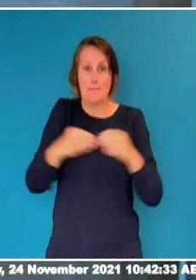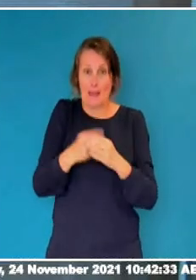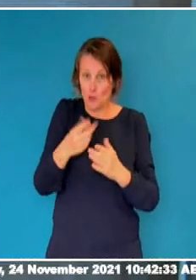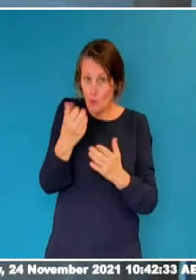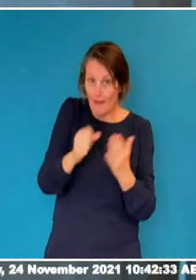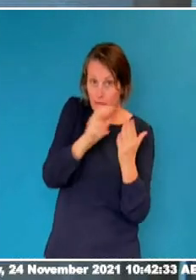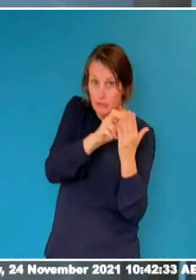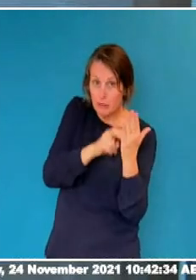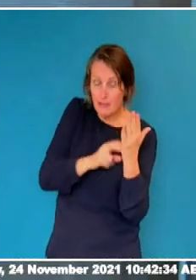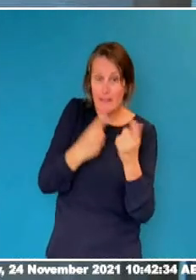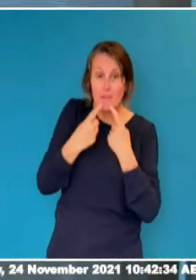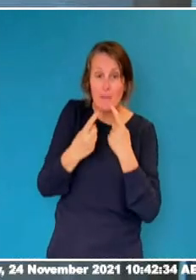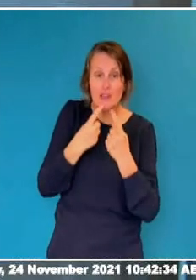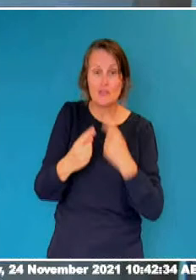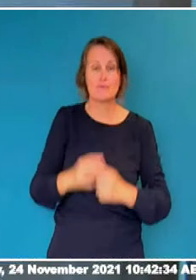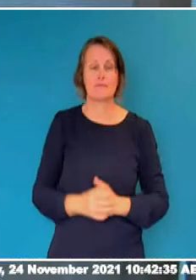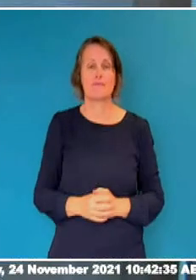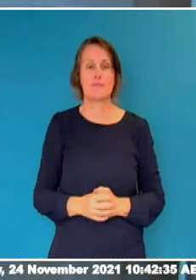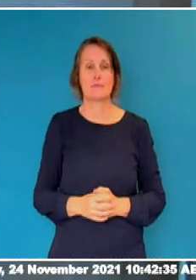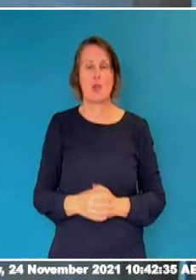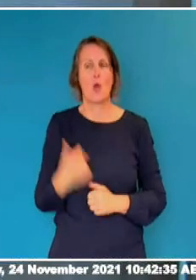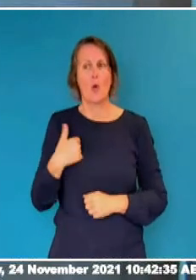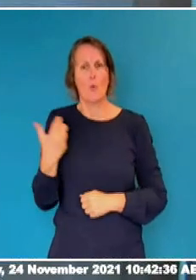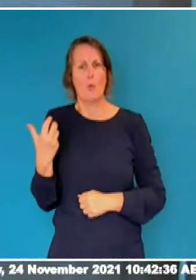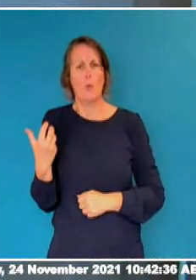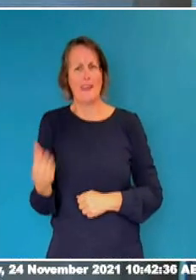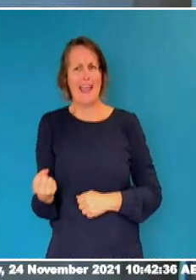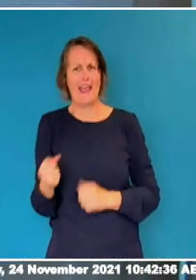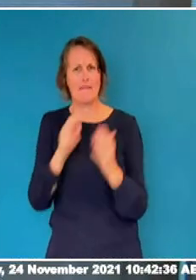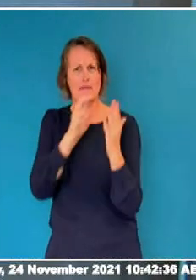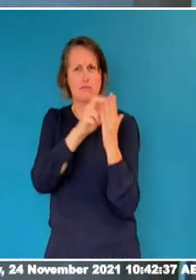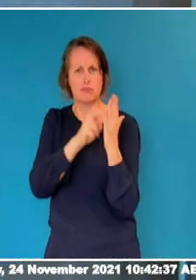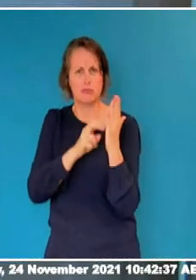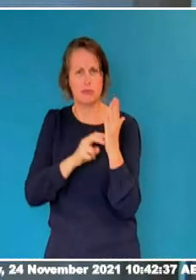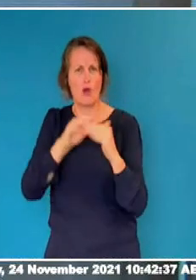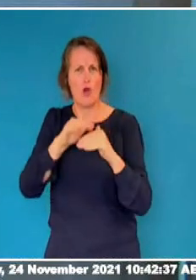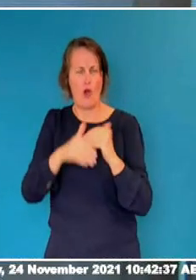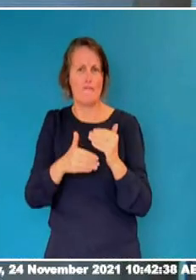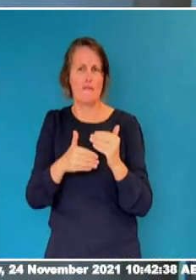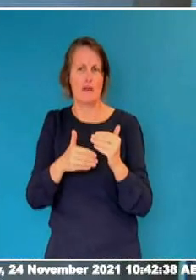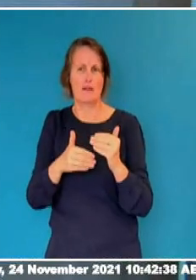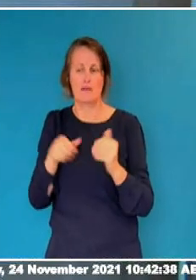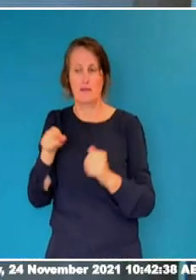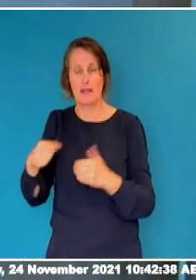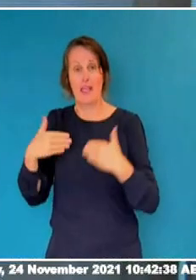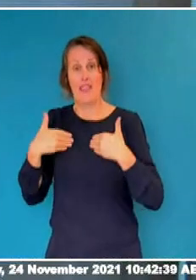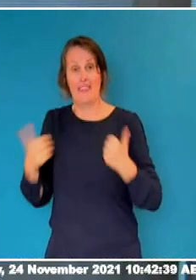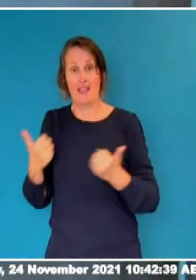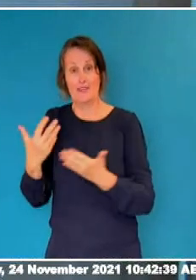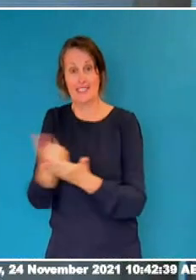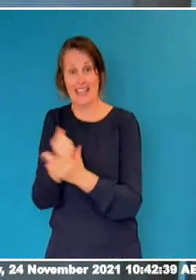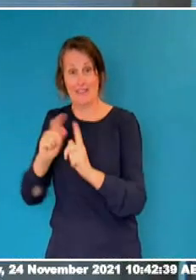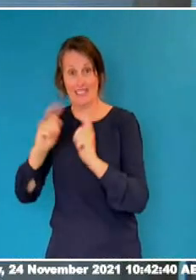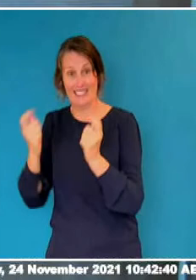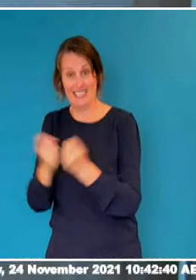We have the records of what costs we've borne from the Health and Safety team in terms of undertaking the assessment.